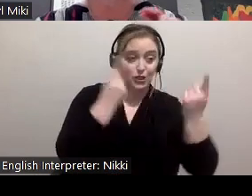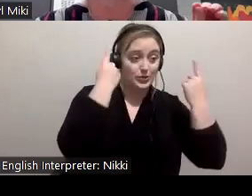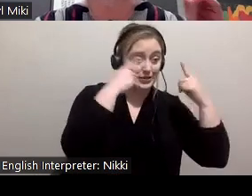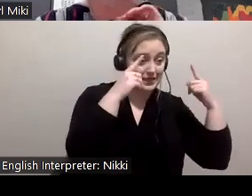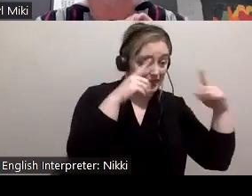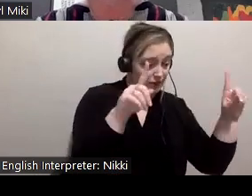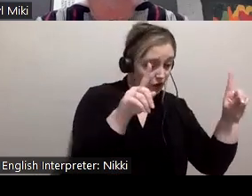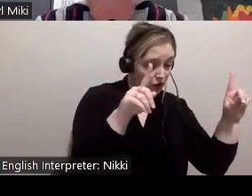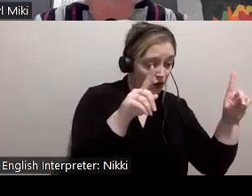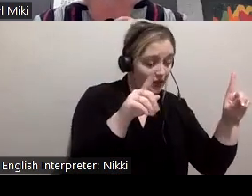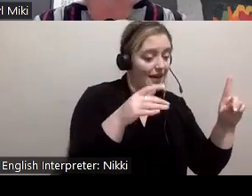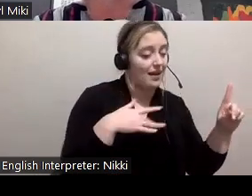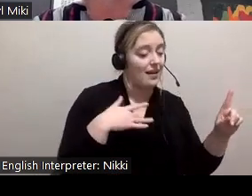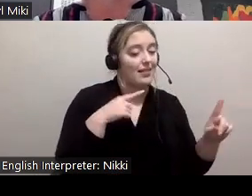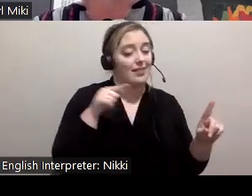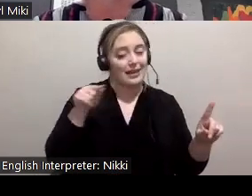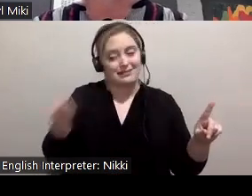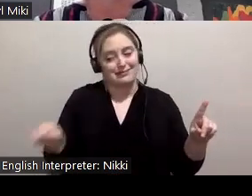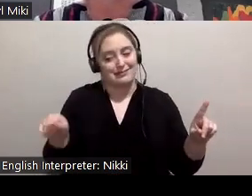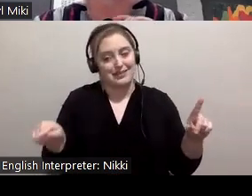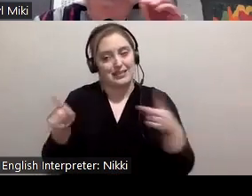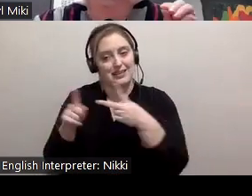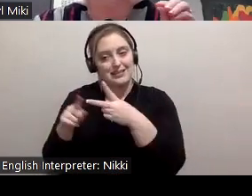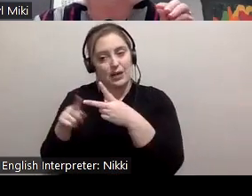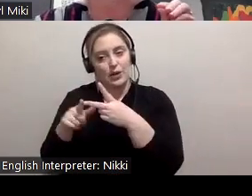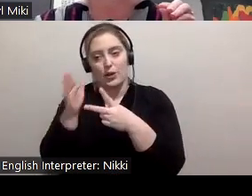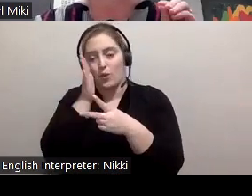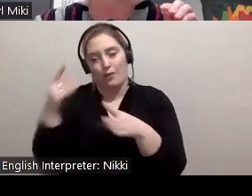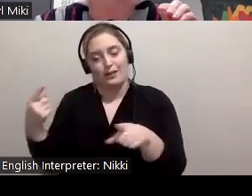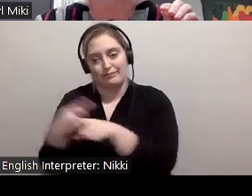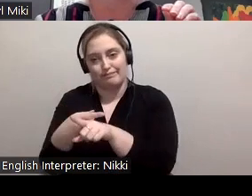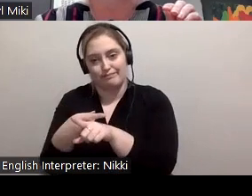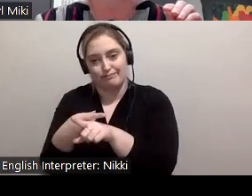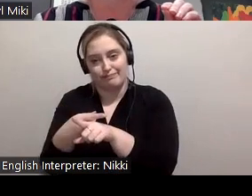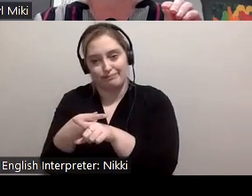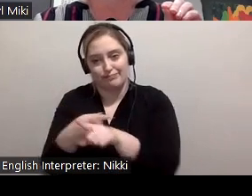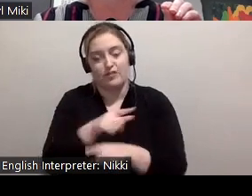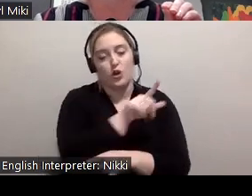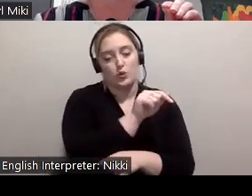community impact then for that twenty-four25 fiscal year for